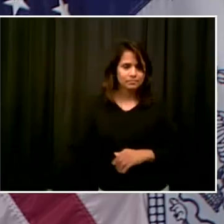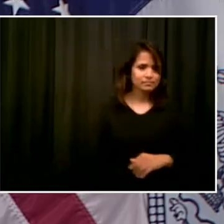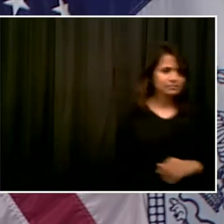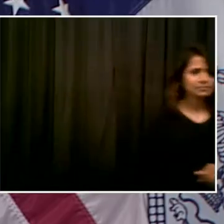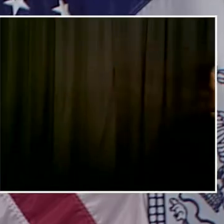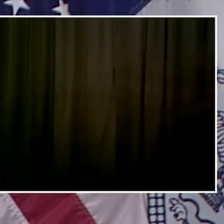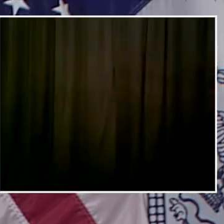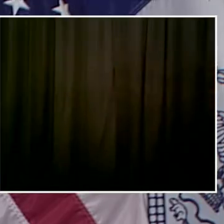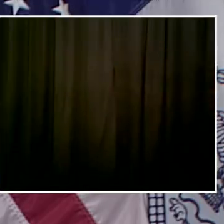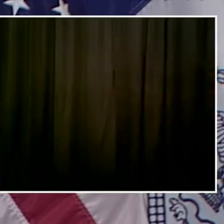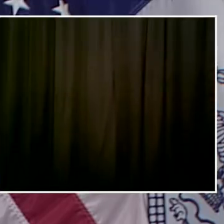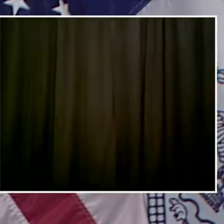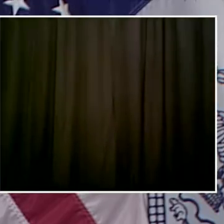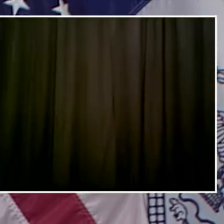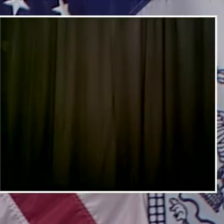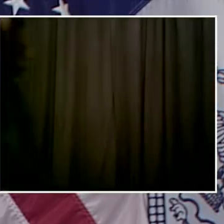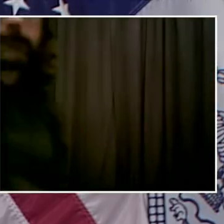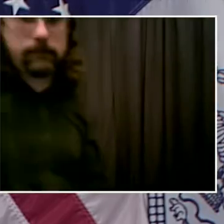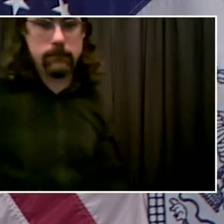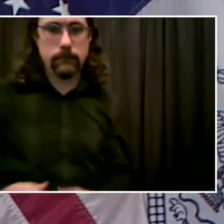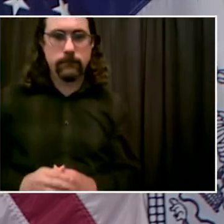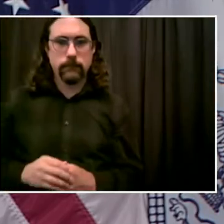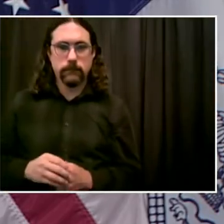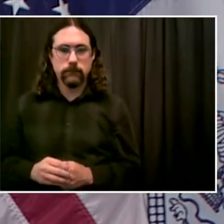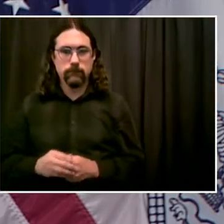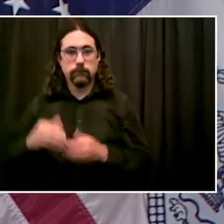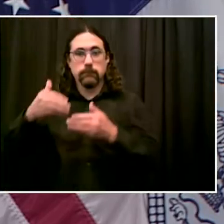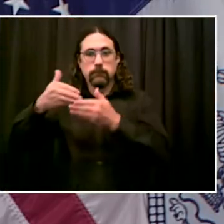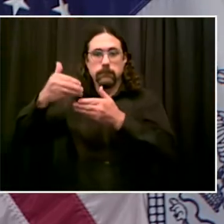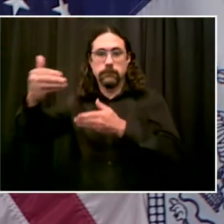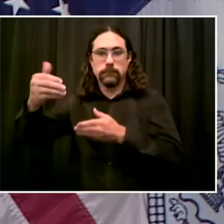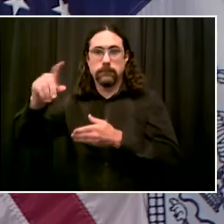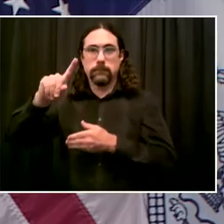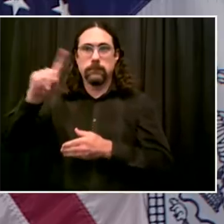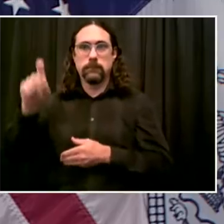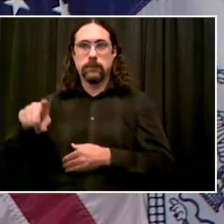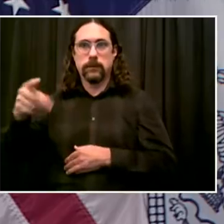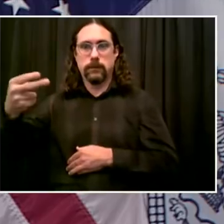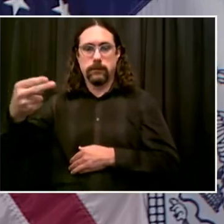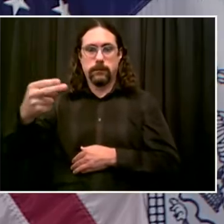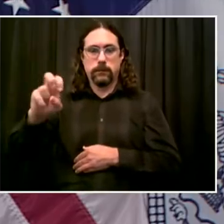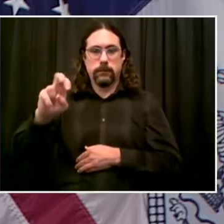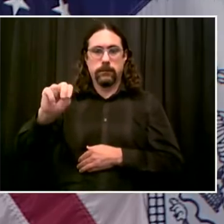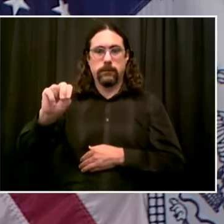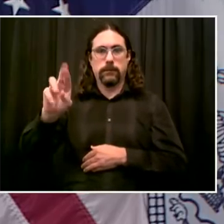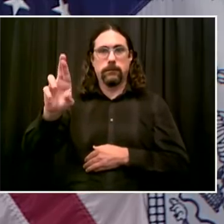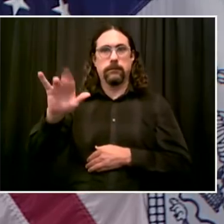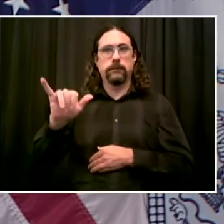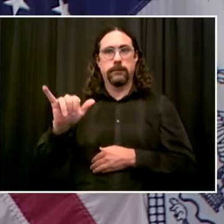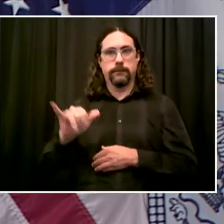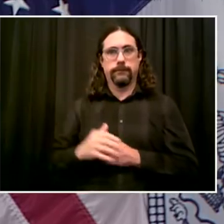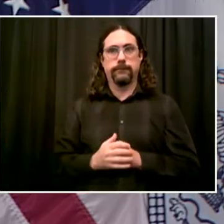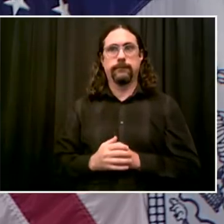WILL BE HAPPY TO HEAR FROM THEM. NEXT WE HAVE